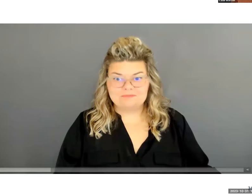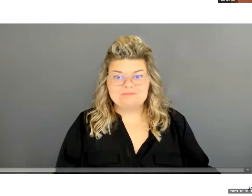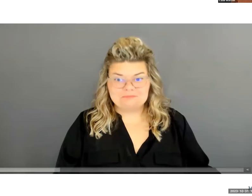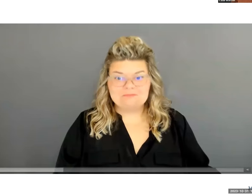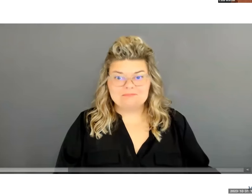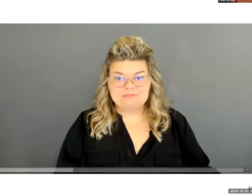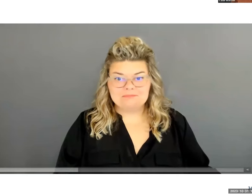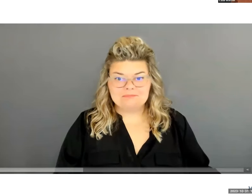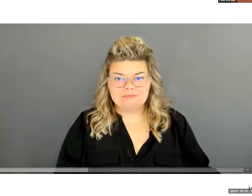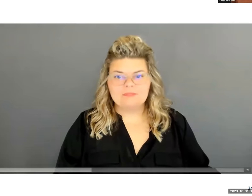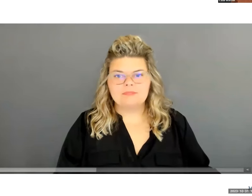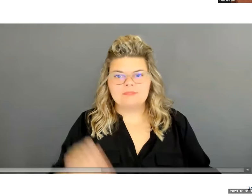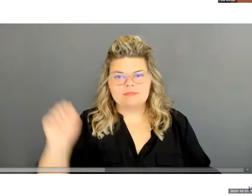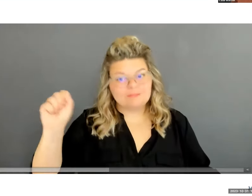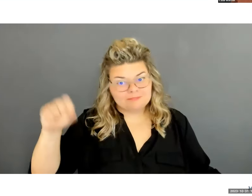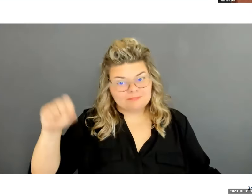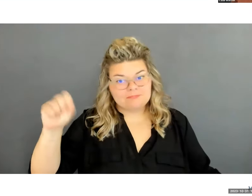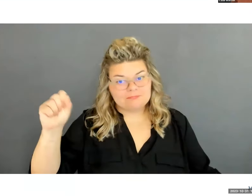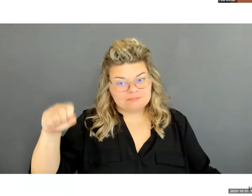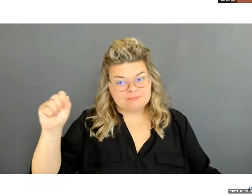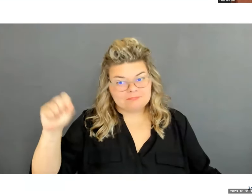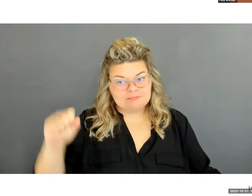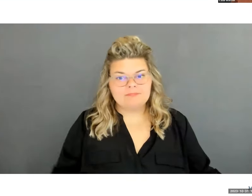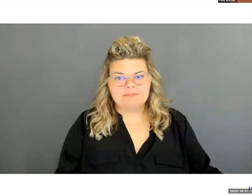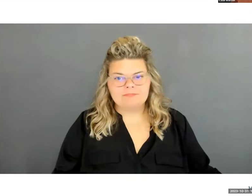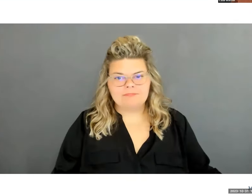You can just shake your head yes, or you can use this sign for yes.